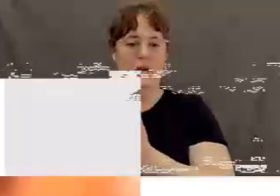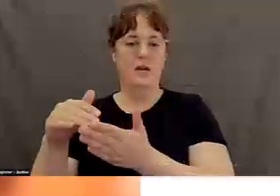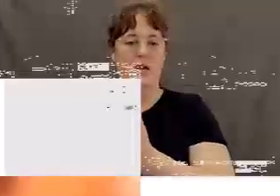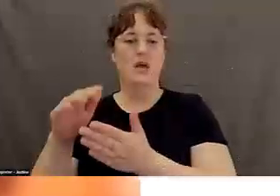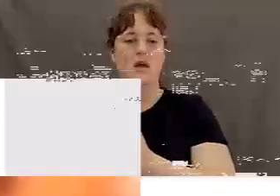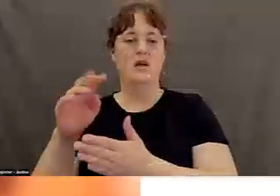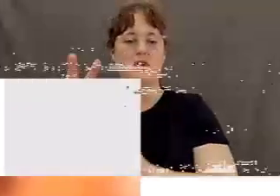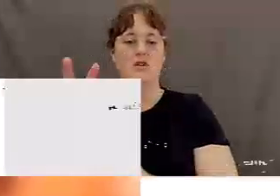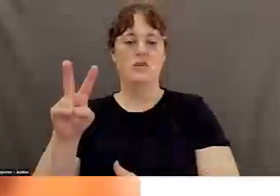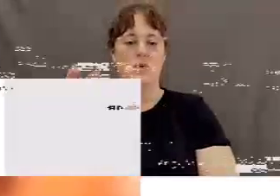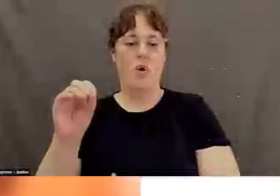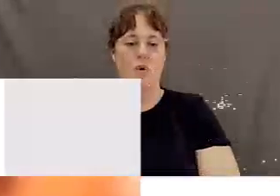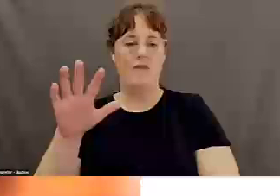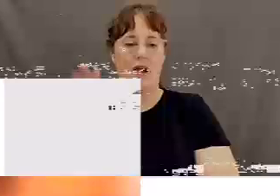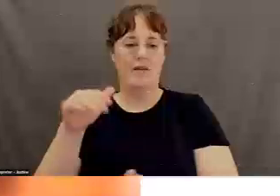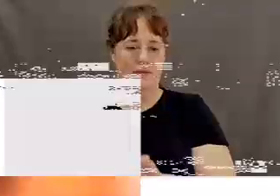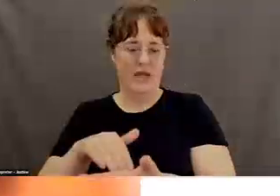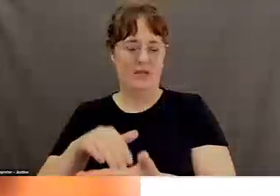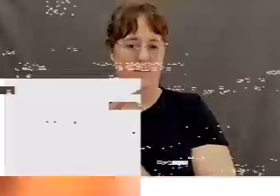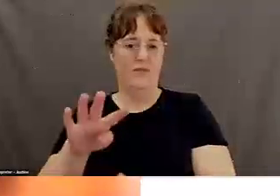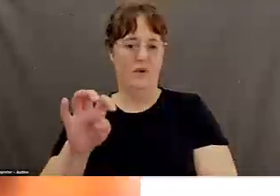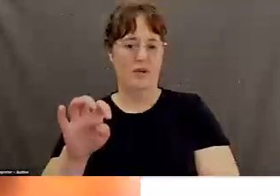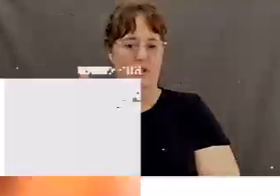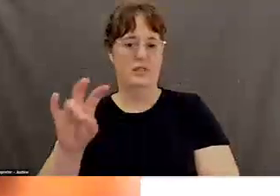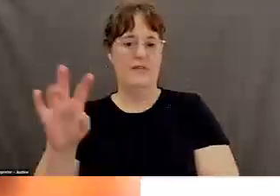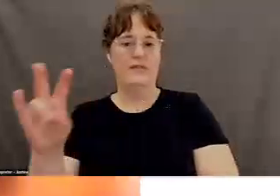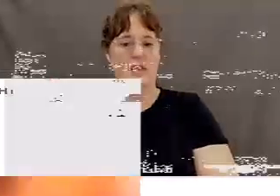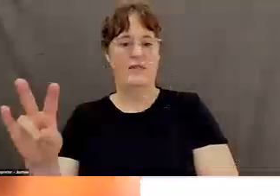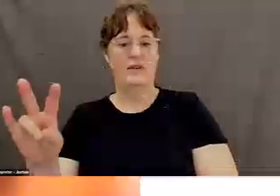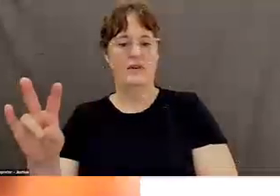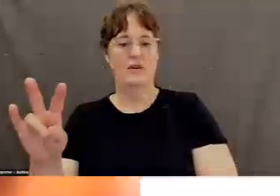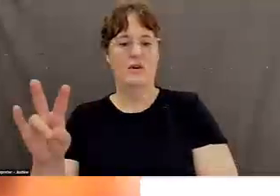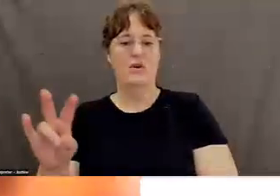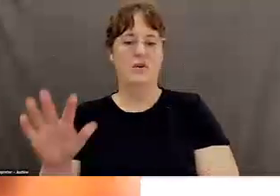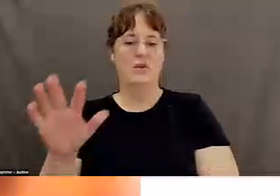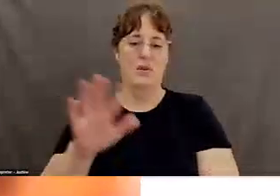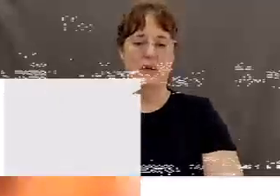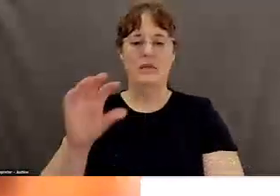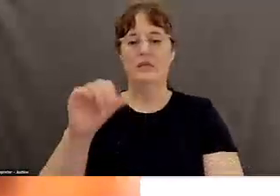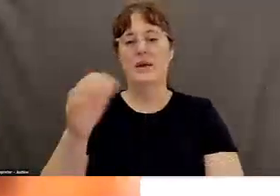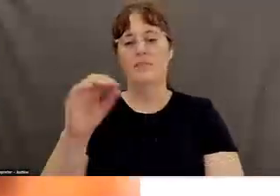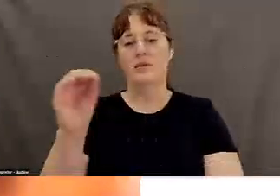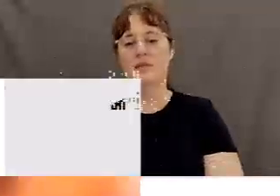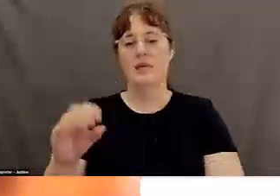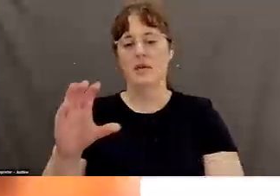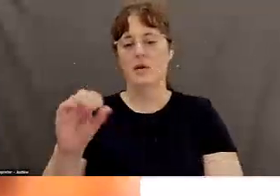Boardroom: With an approximately 10% contingency of $31,794,523,